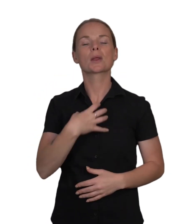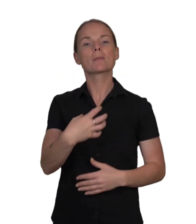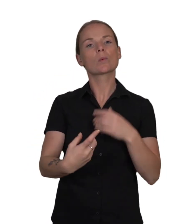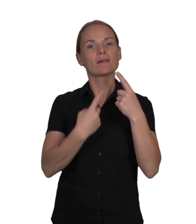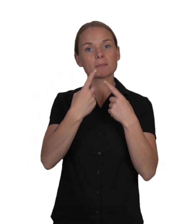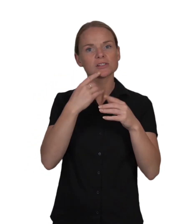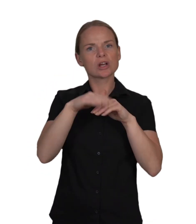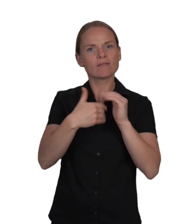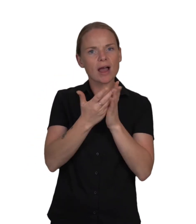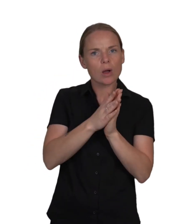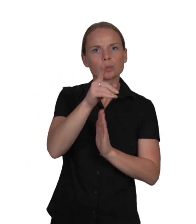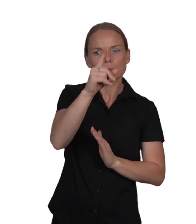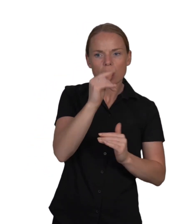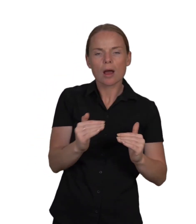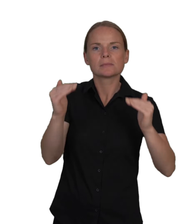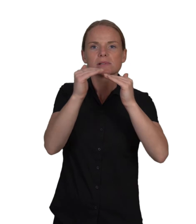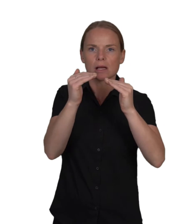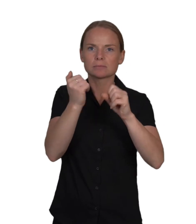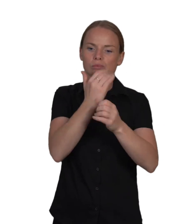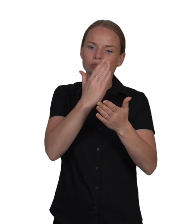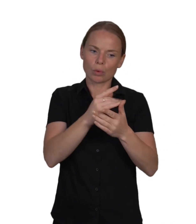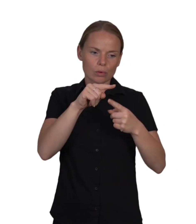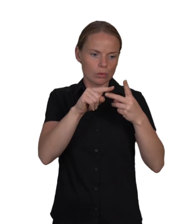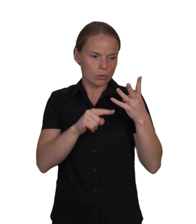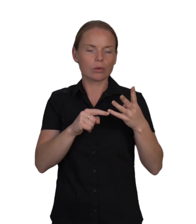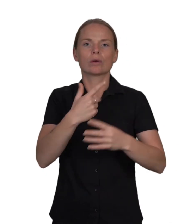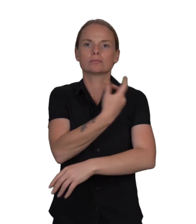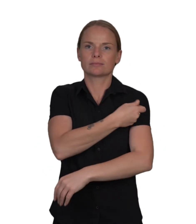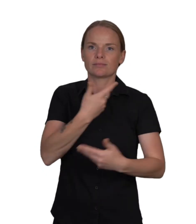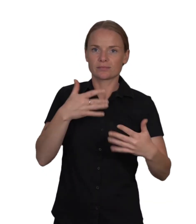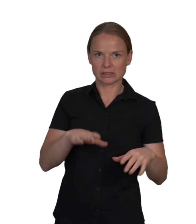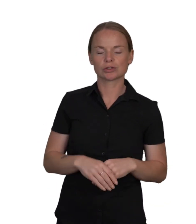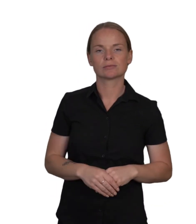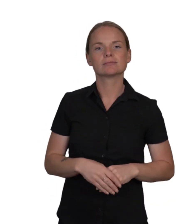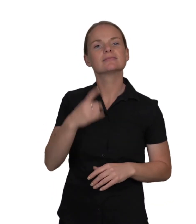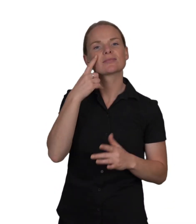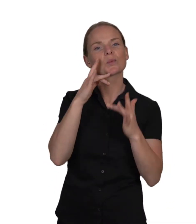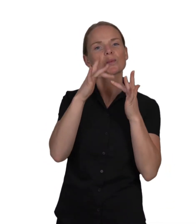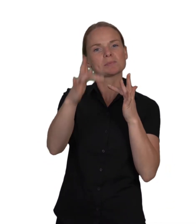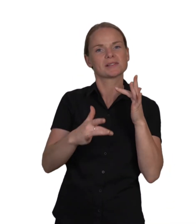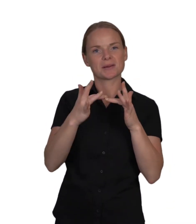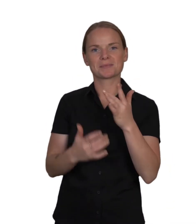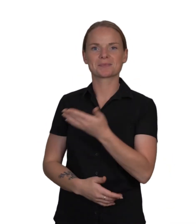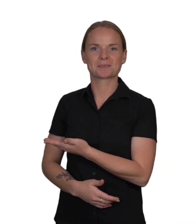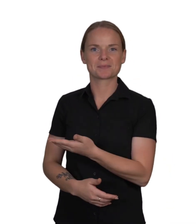Find out about how to stay up to date with COVID-19 vaccines at